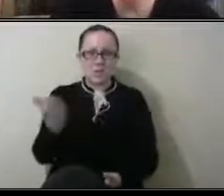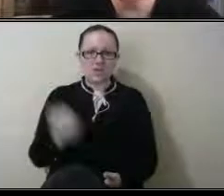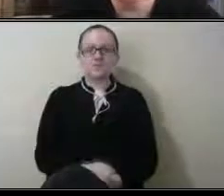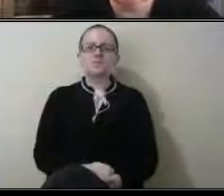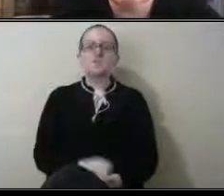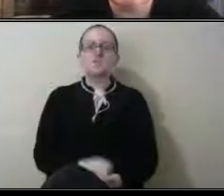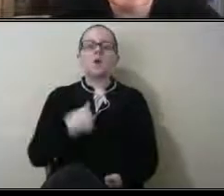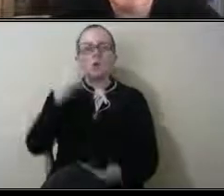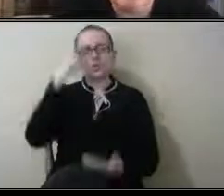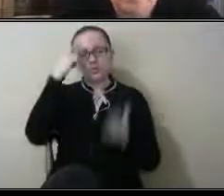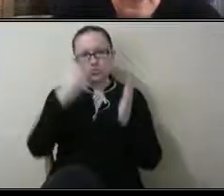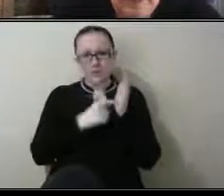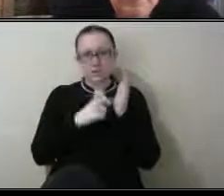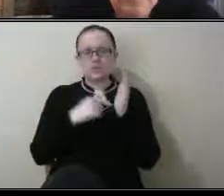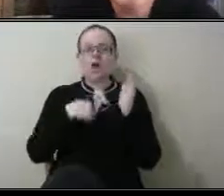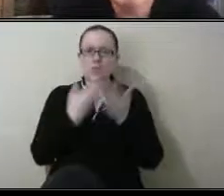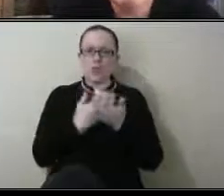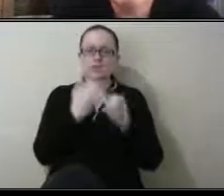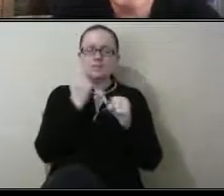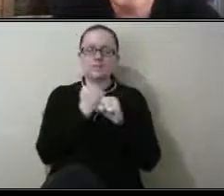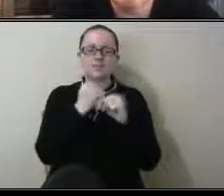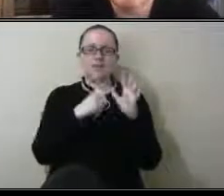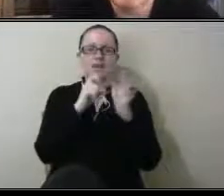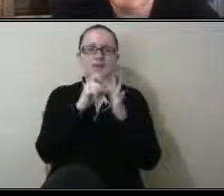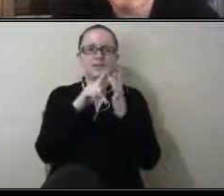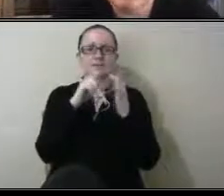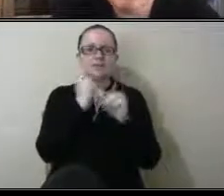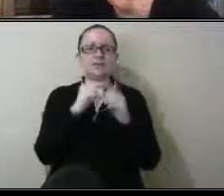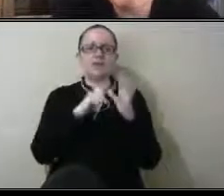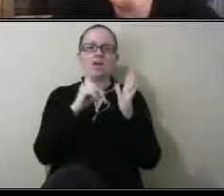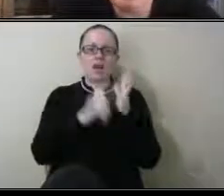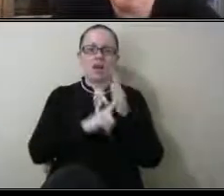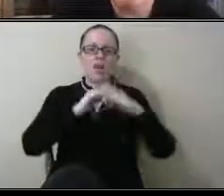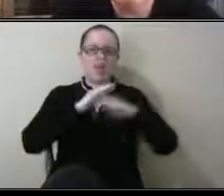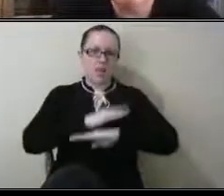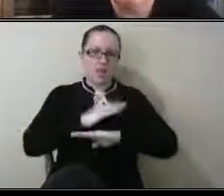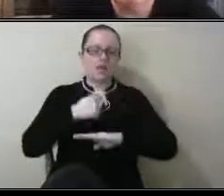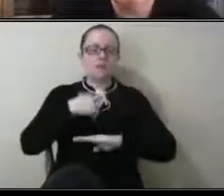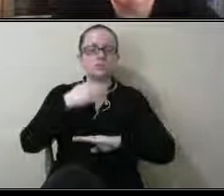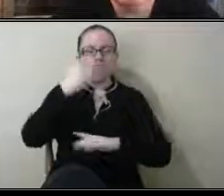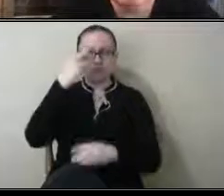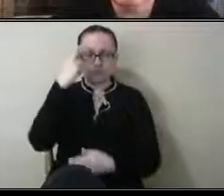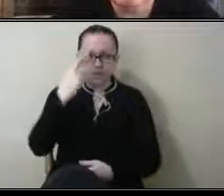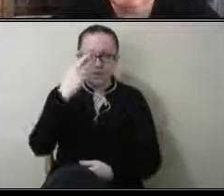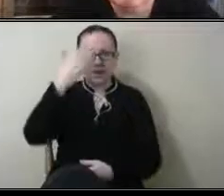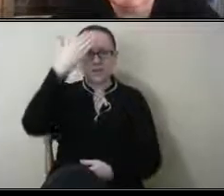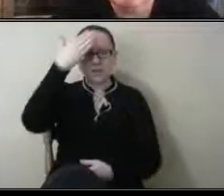i'm also on gotta go land um and pay my respects to elders past present and emerging uh